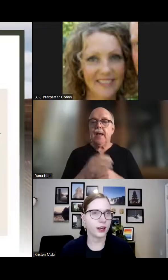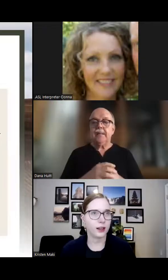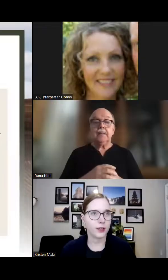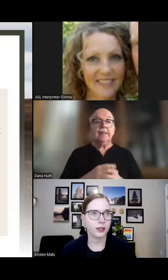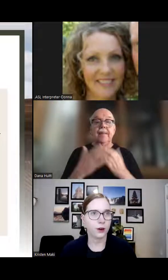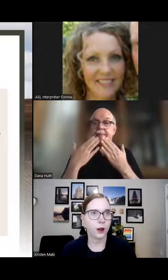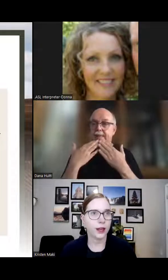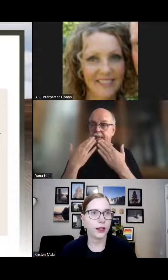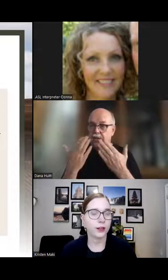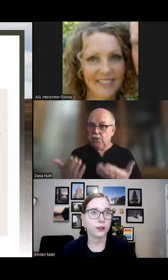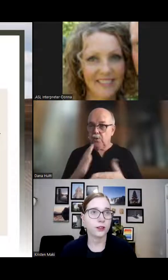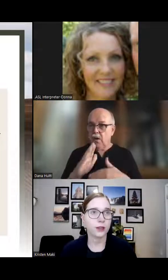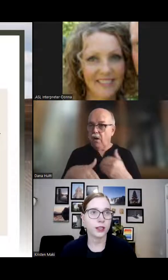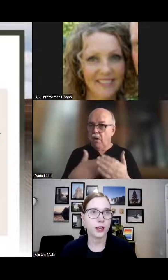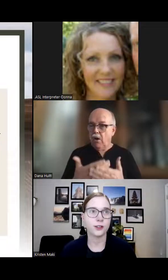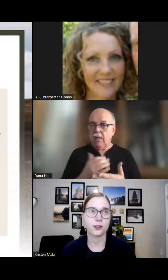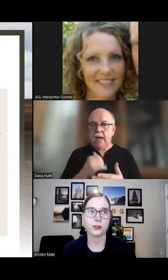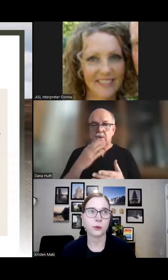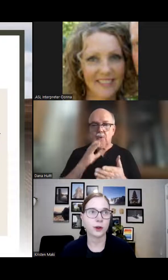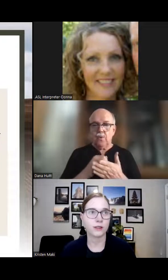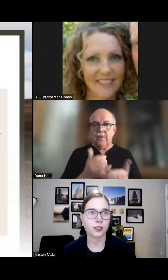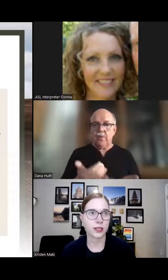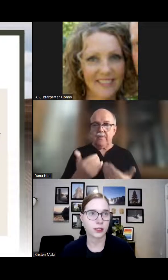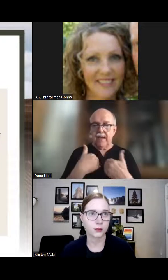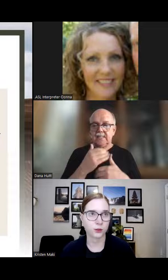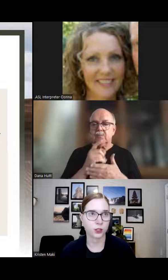once you qualify through one of those three pathways that we talked